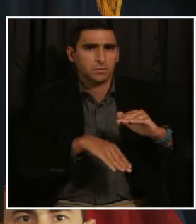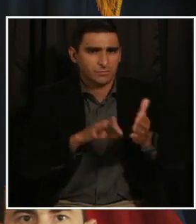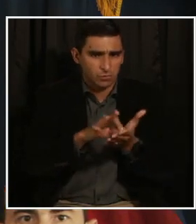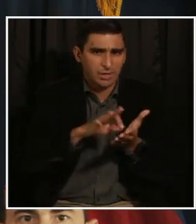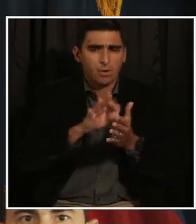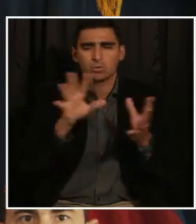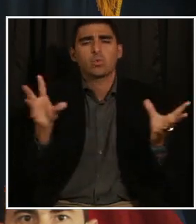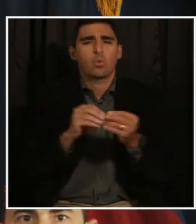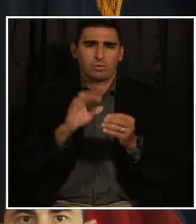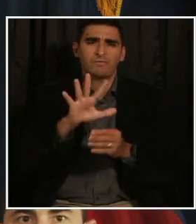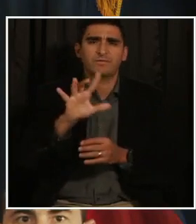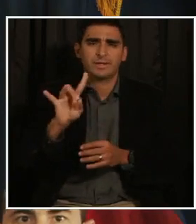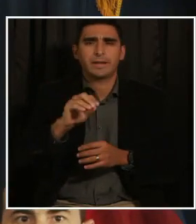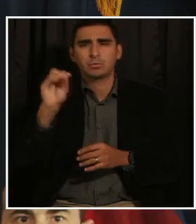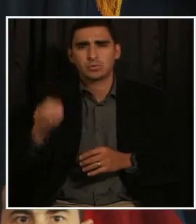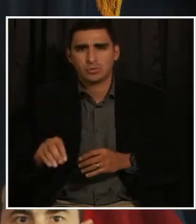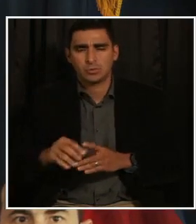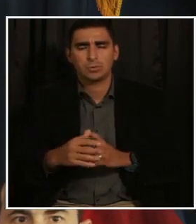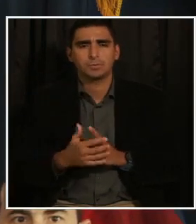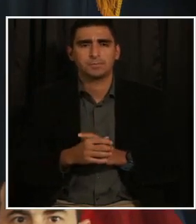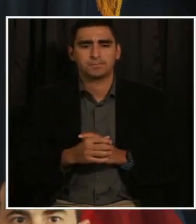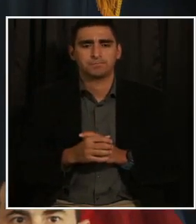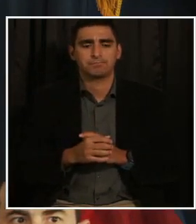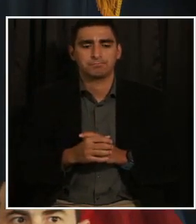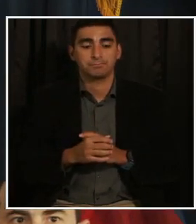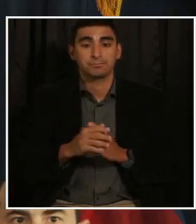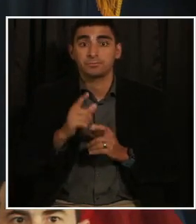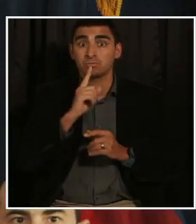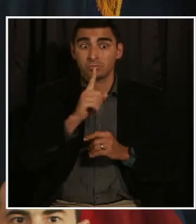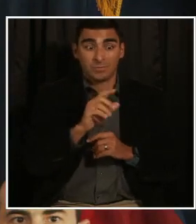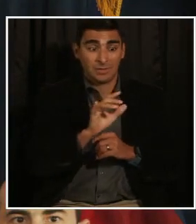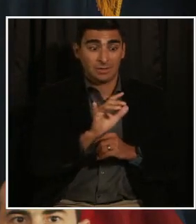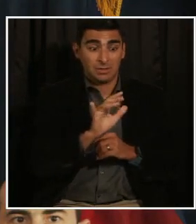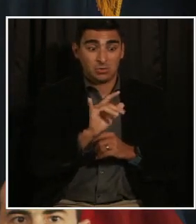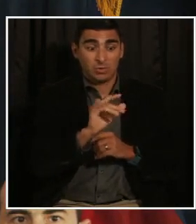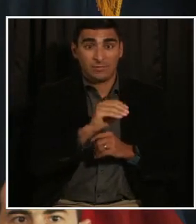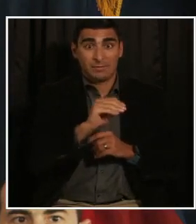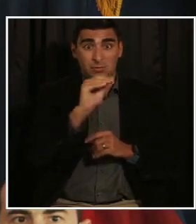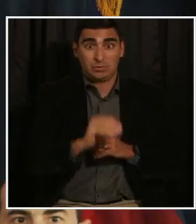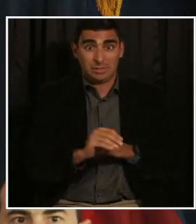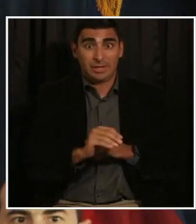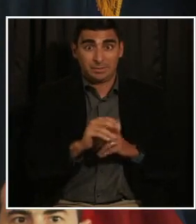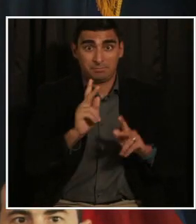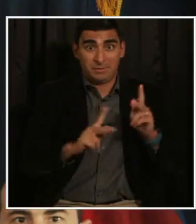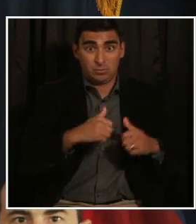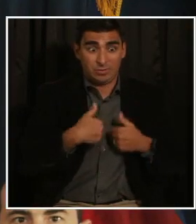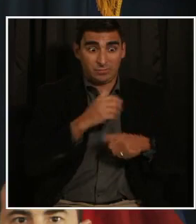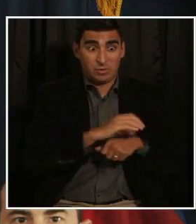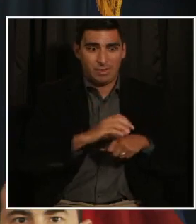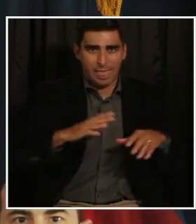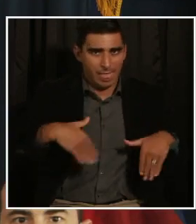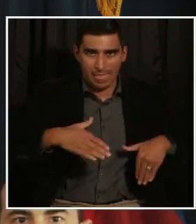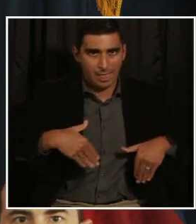so the nearly 25 percent of coloradans who haven't gotten the vaccine are more than four times